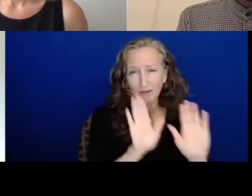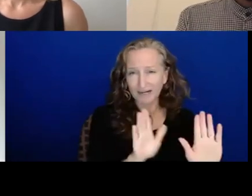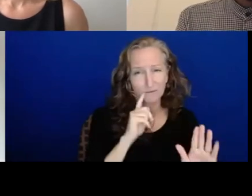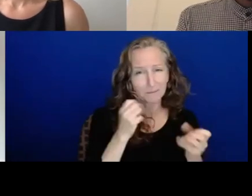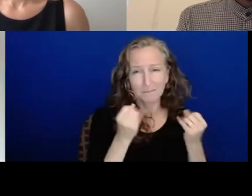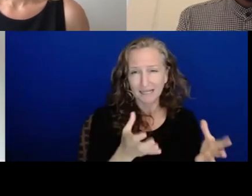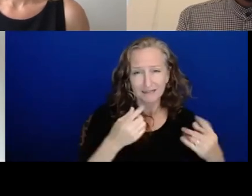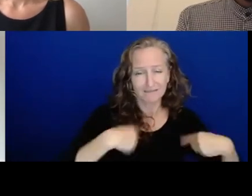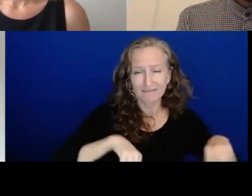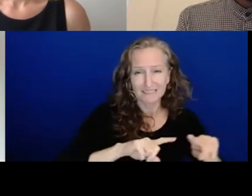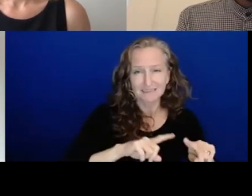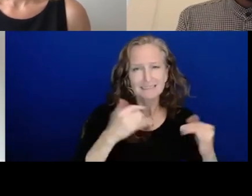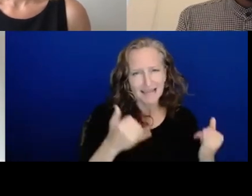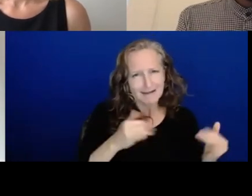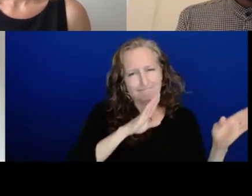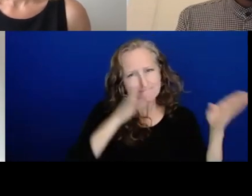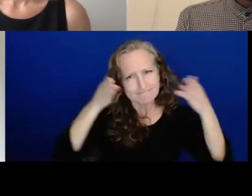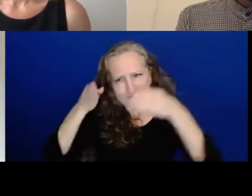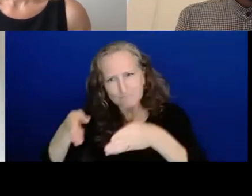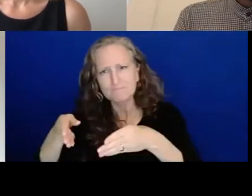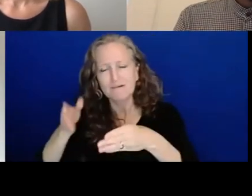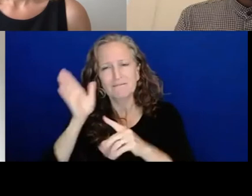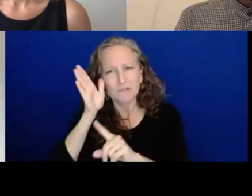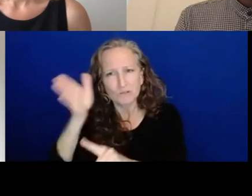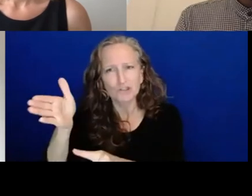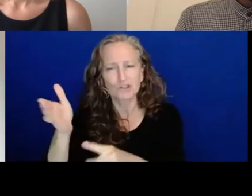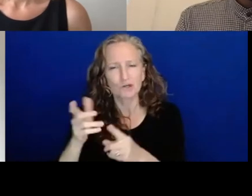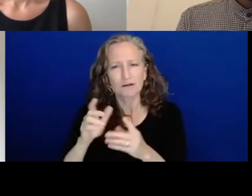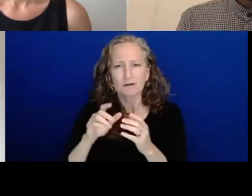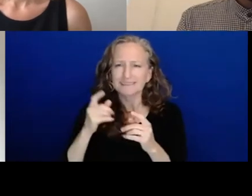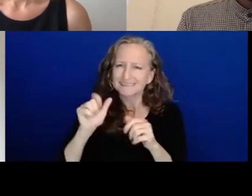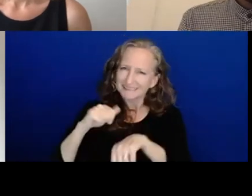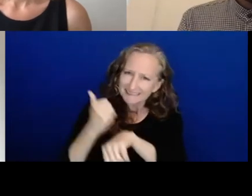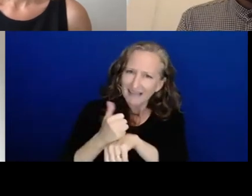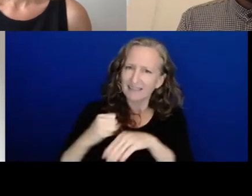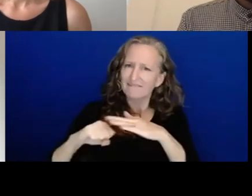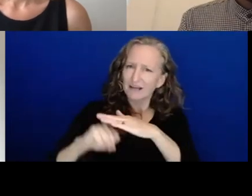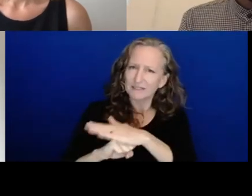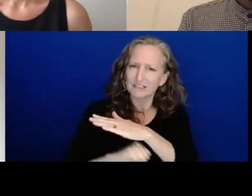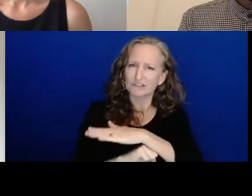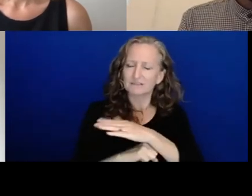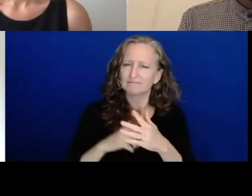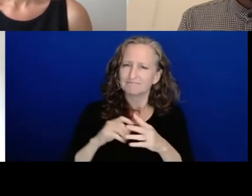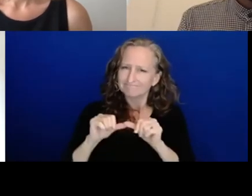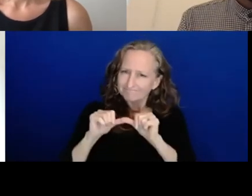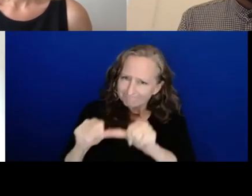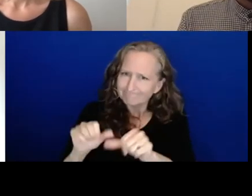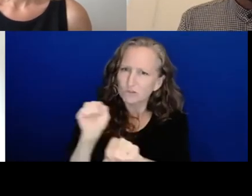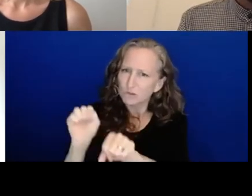can we lay the foundation for our future? I'm excited about that, also still grieving.